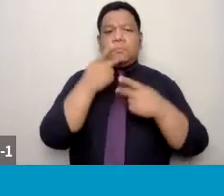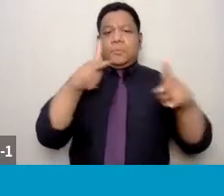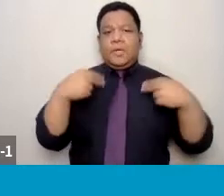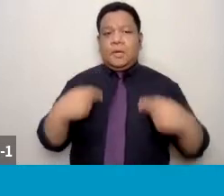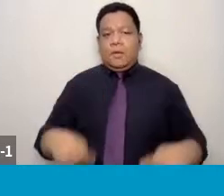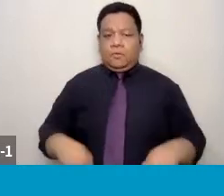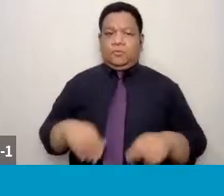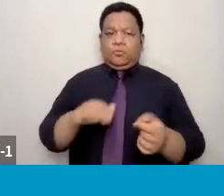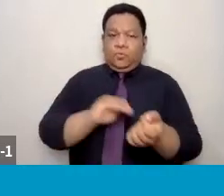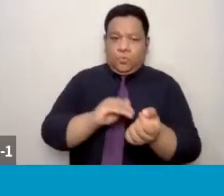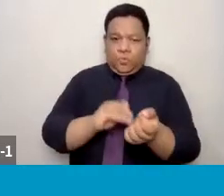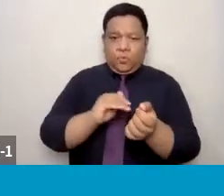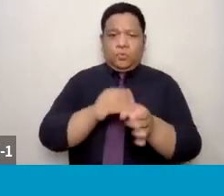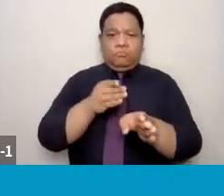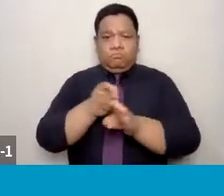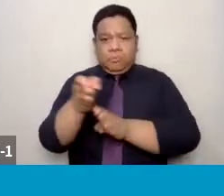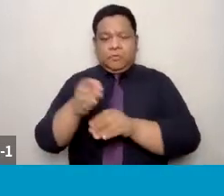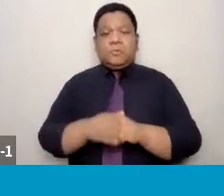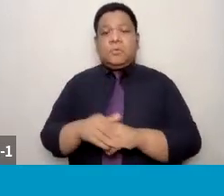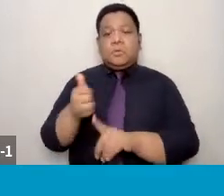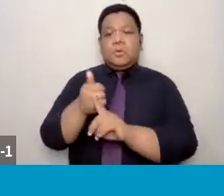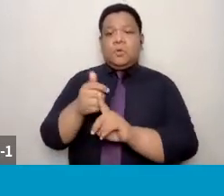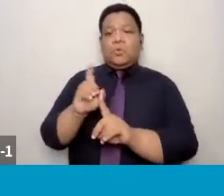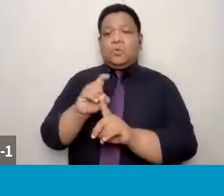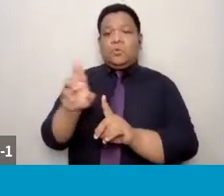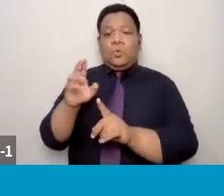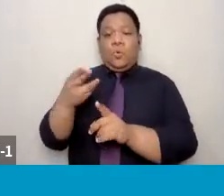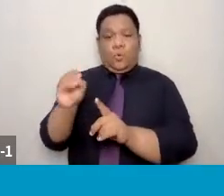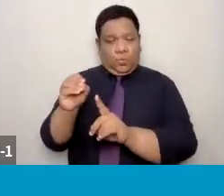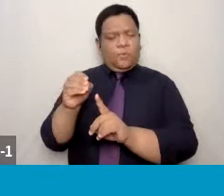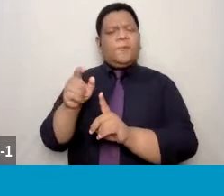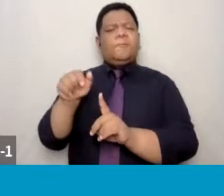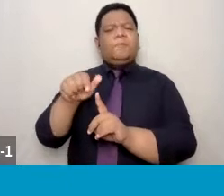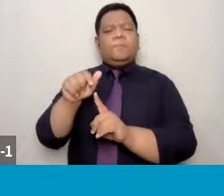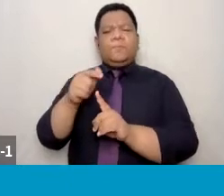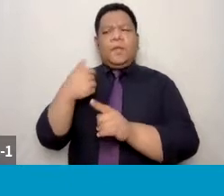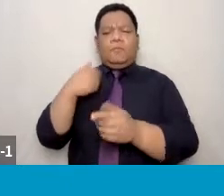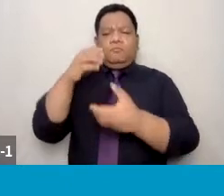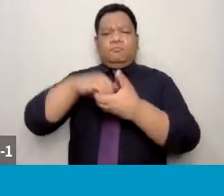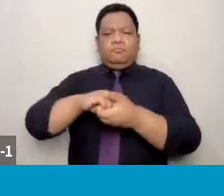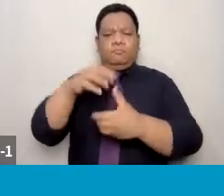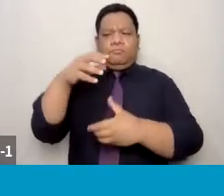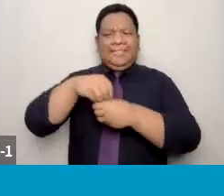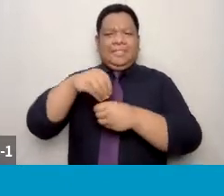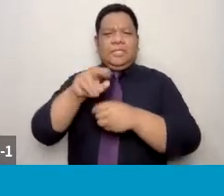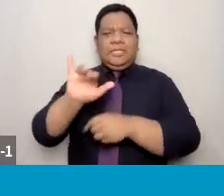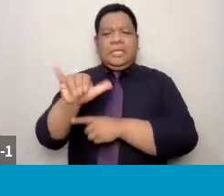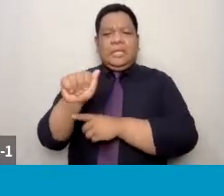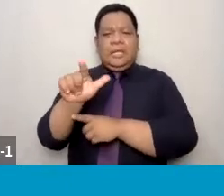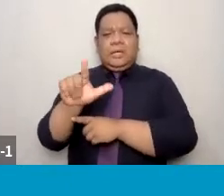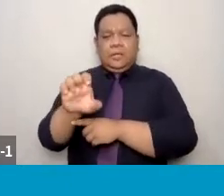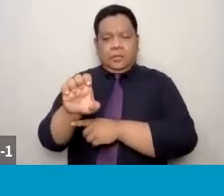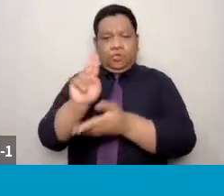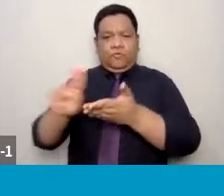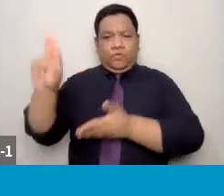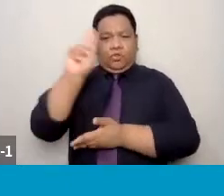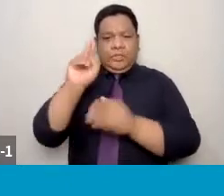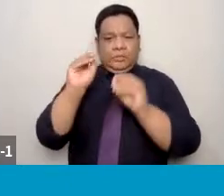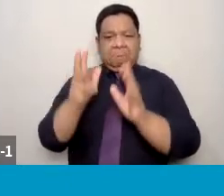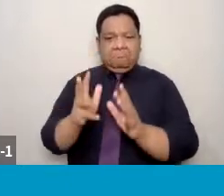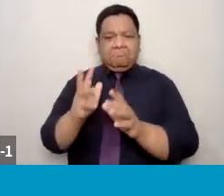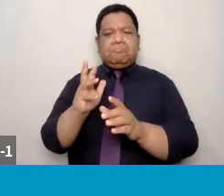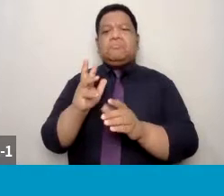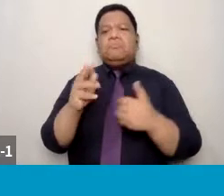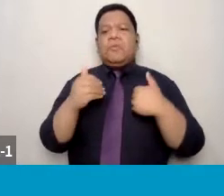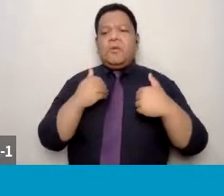Dr. Ho is a fellow of the Maurice Greenberg World Fellowship Program in Yale University, the Equity Initiative and Atlantic Institute.